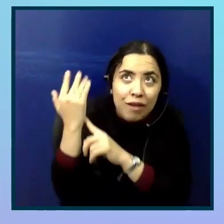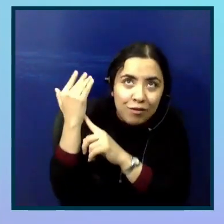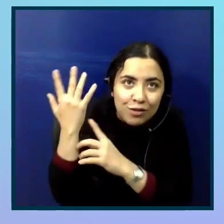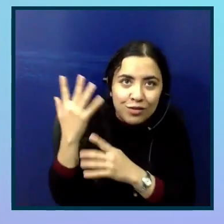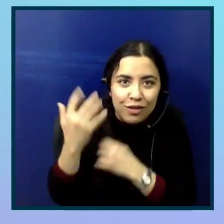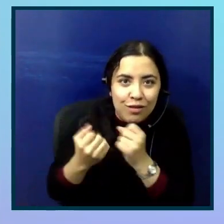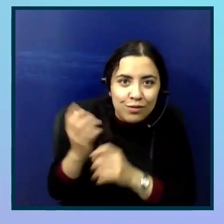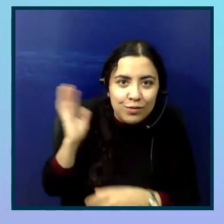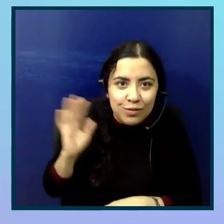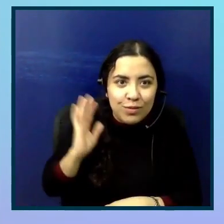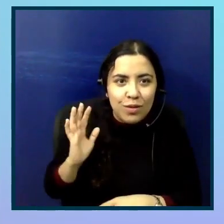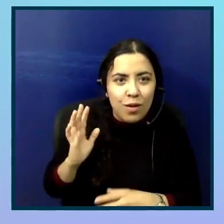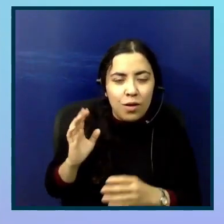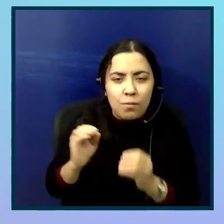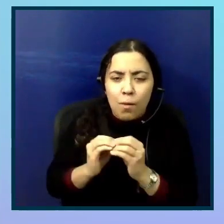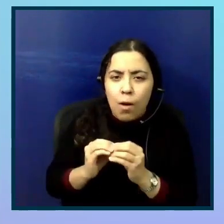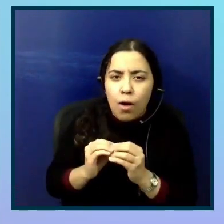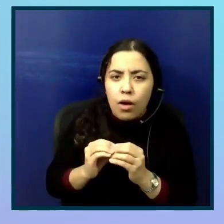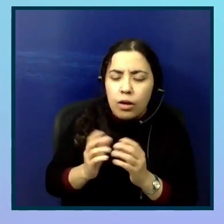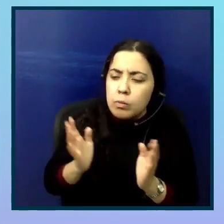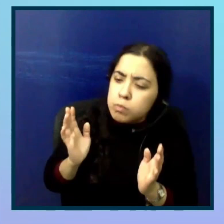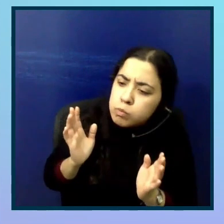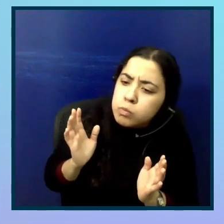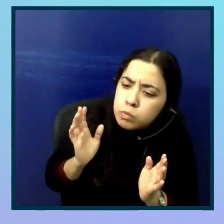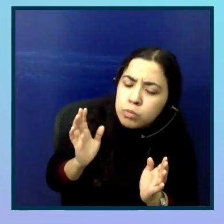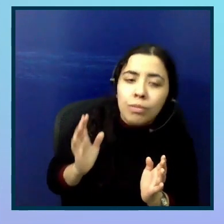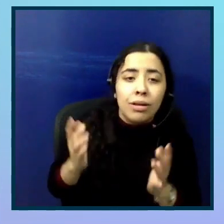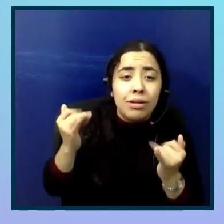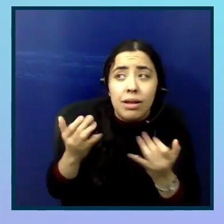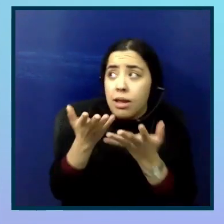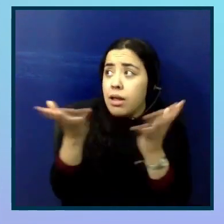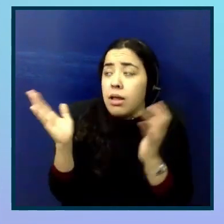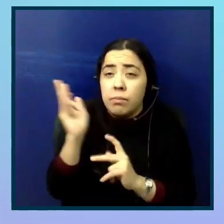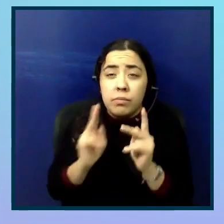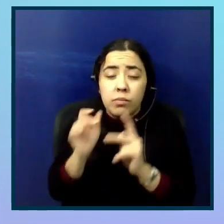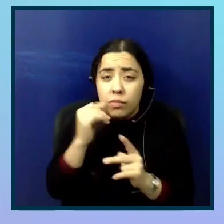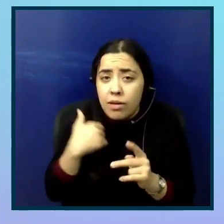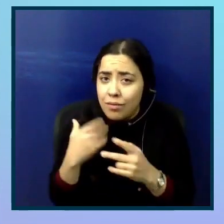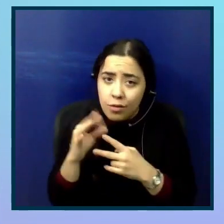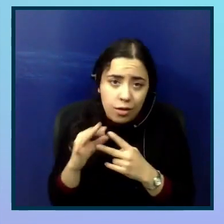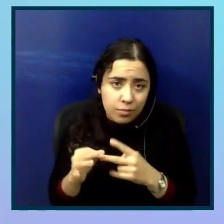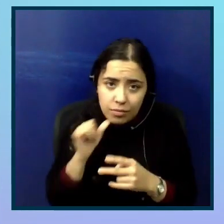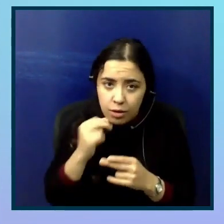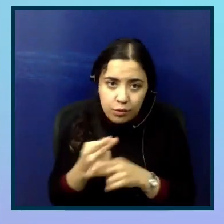is we're living in a time now where people don't have the option of not using technology.